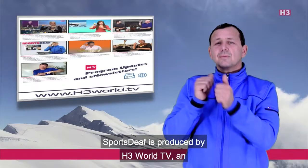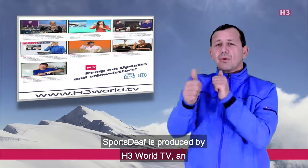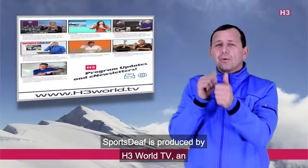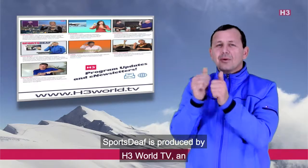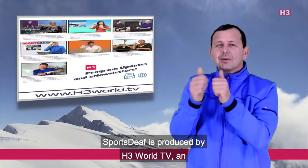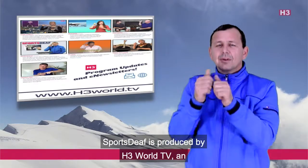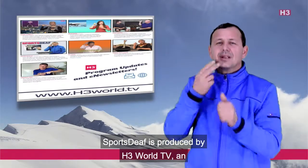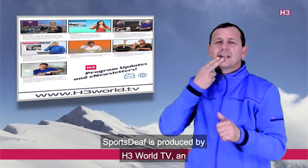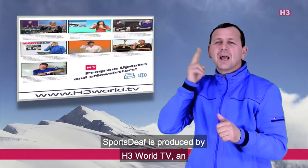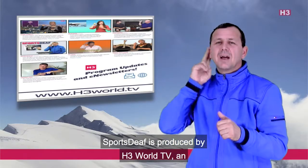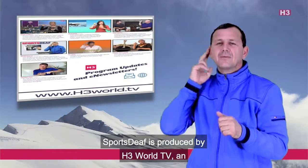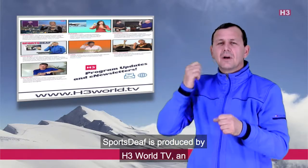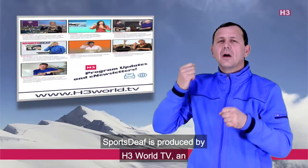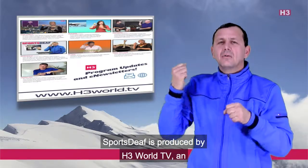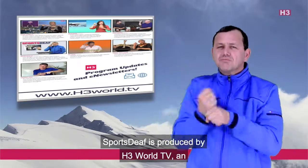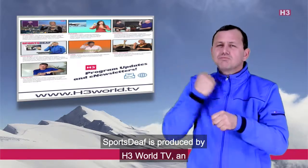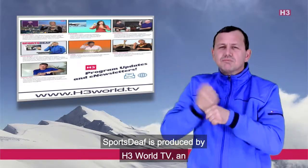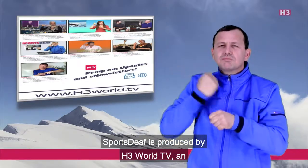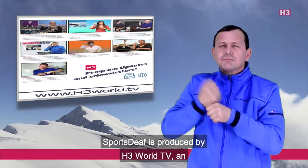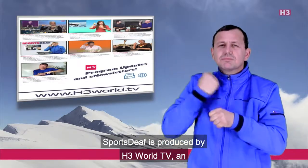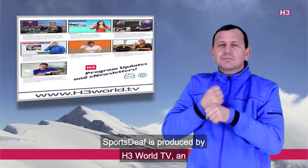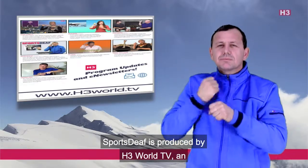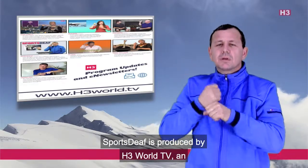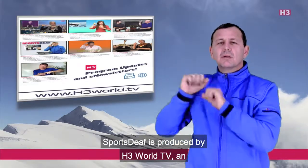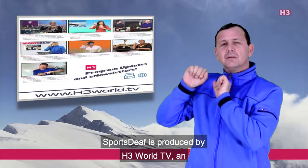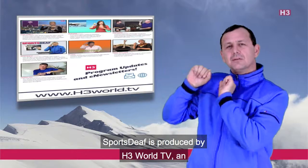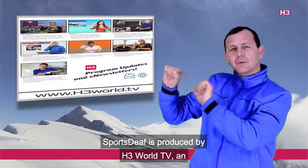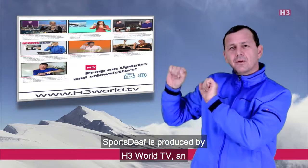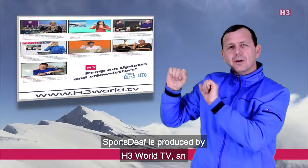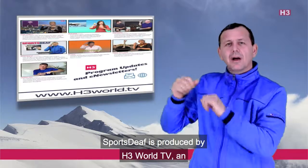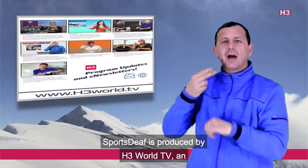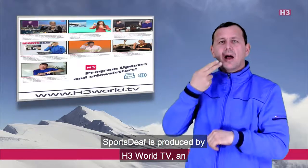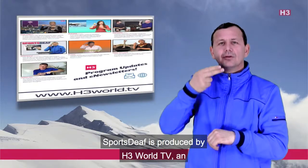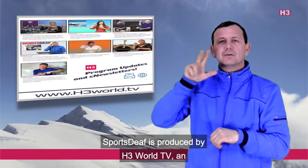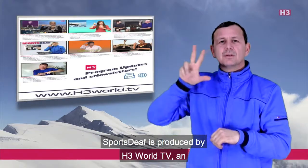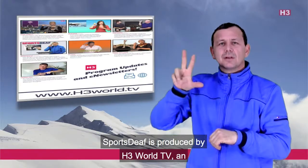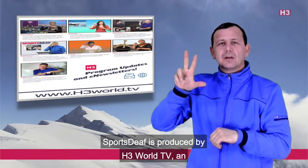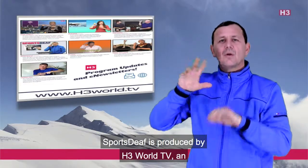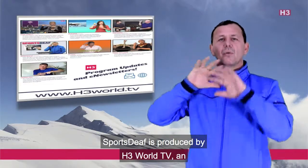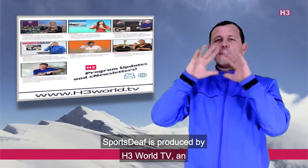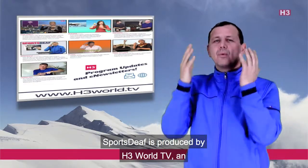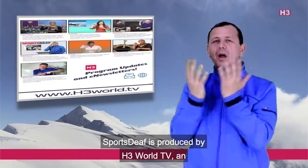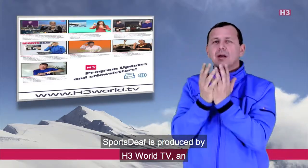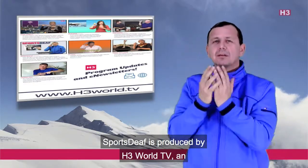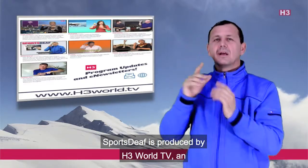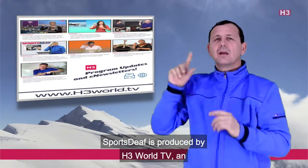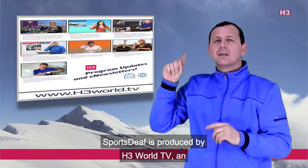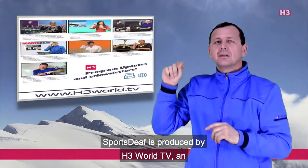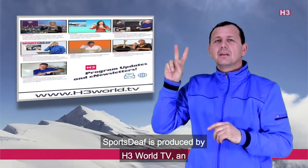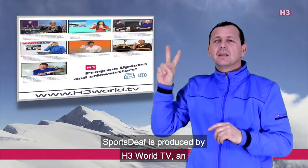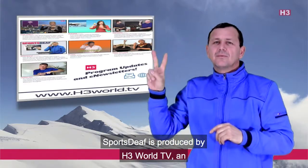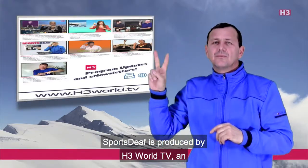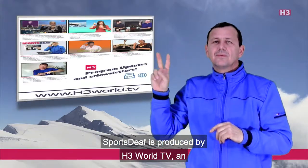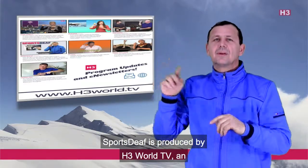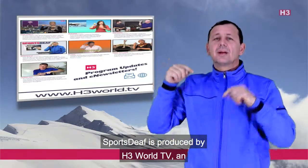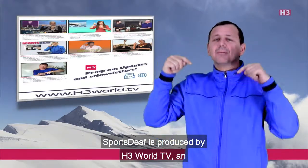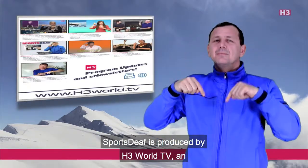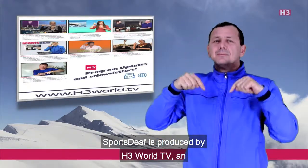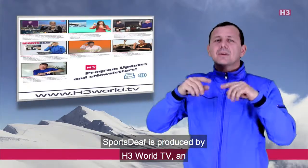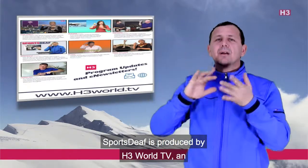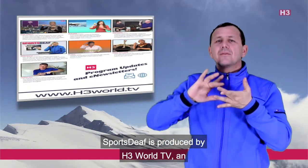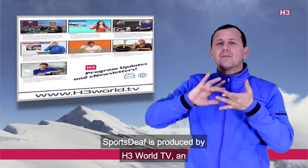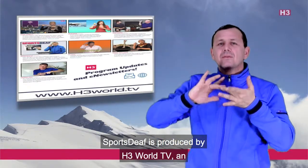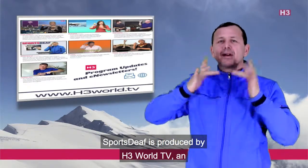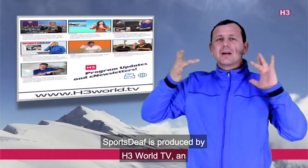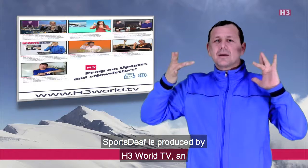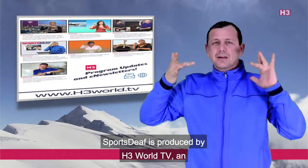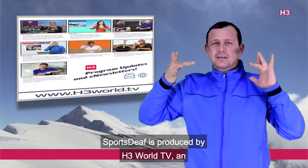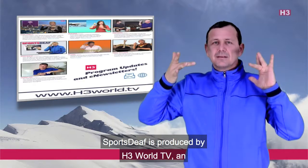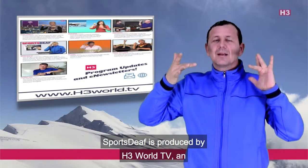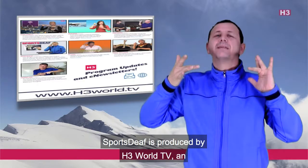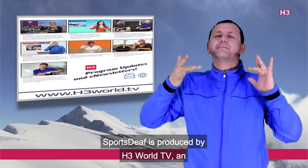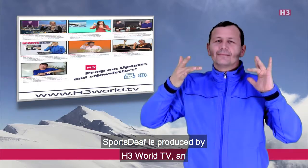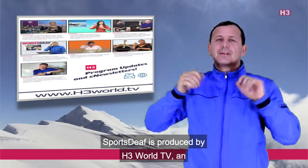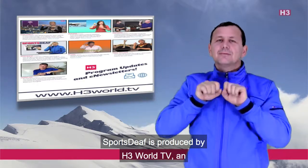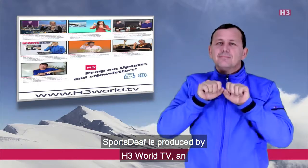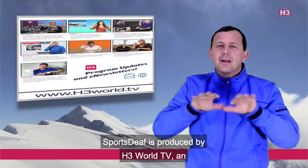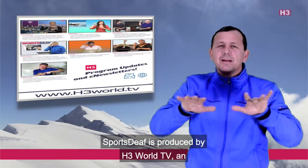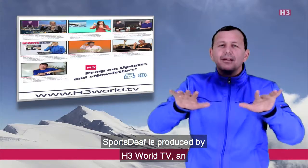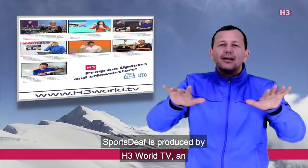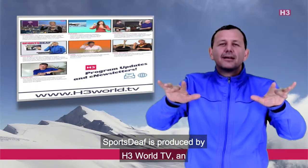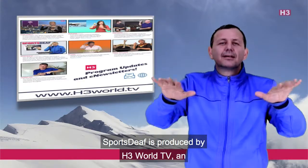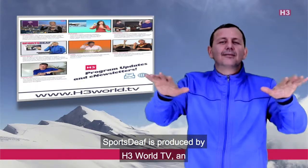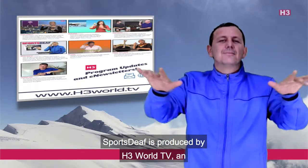SportsDeaf is produced by H3 World TV, an